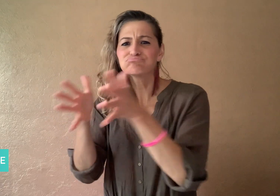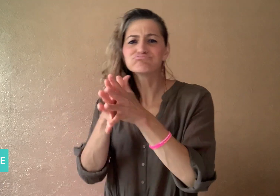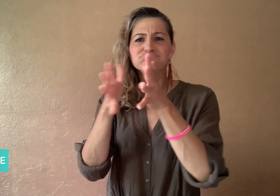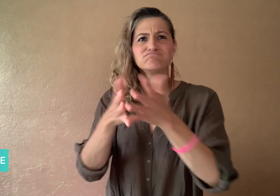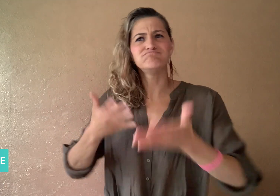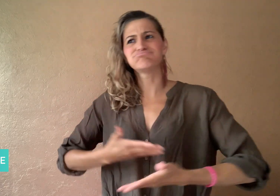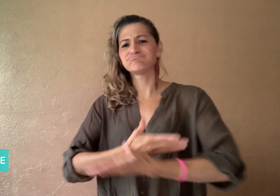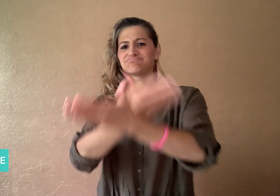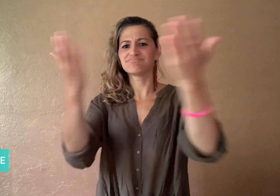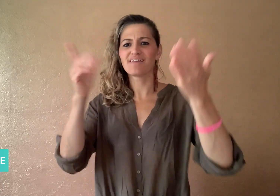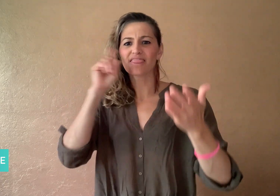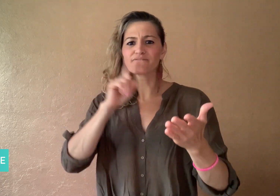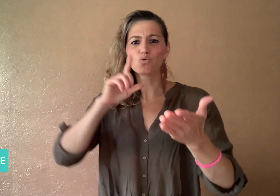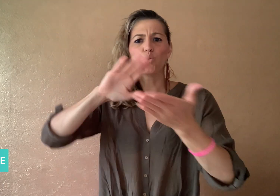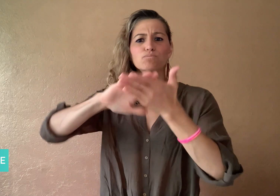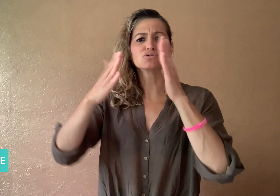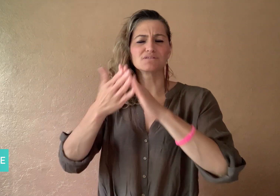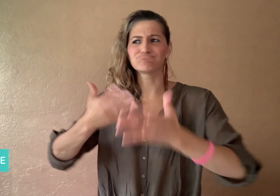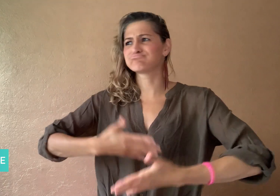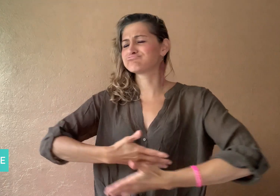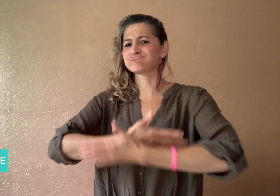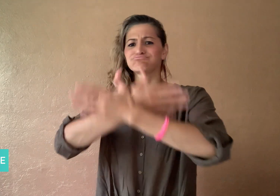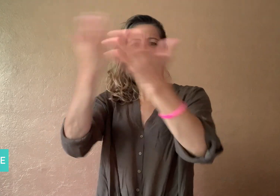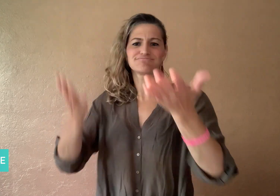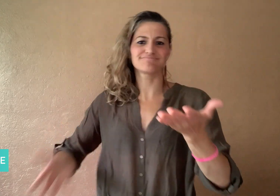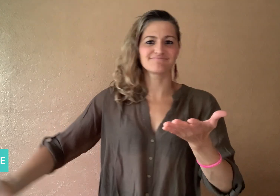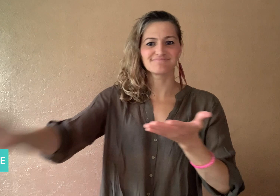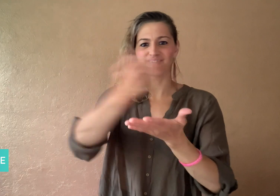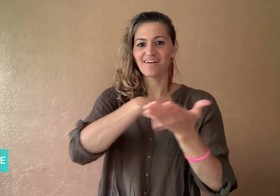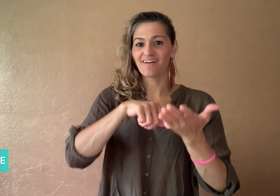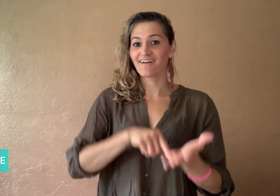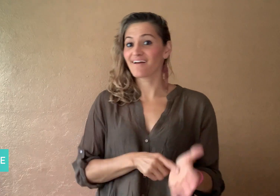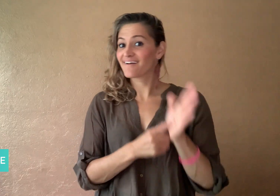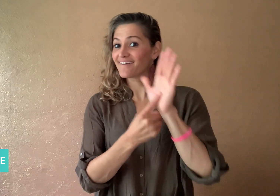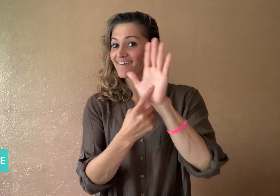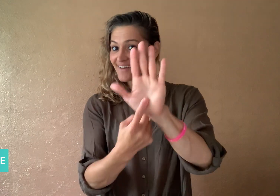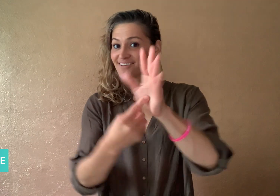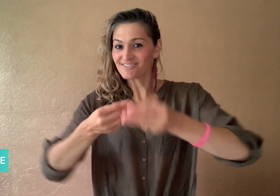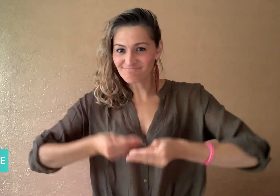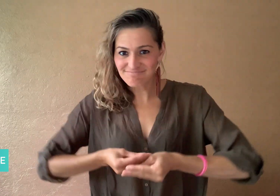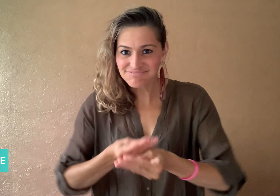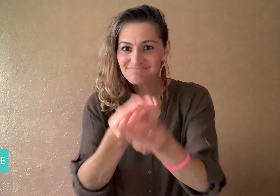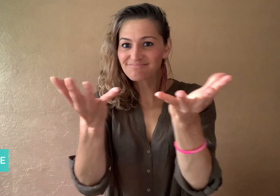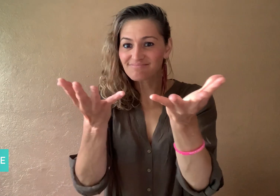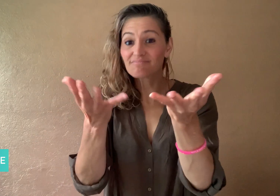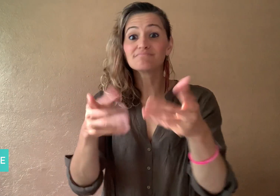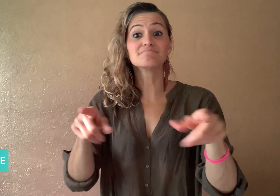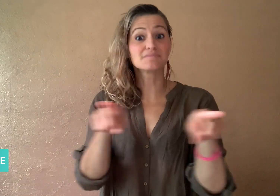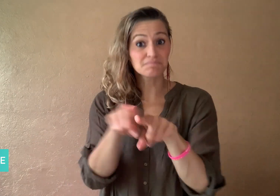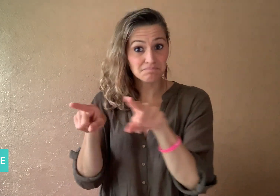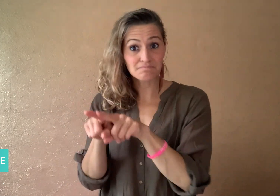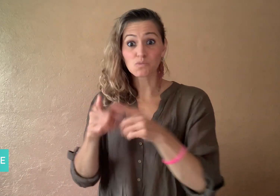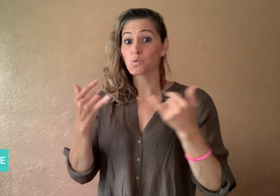stories about Deaf communities everywhere.